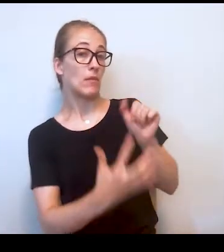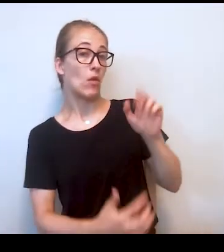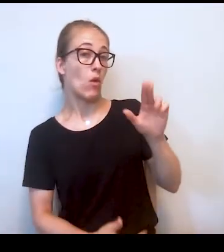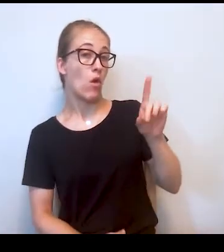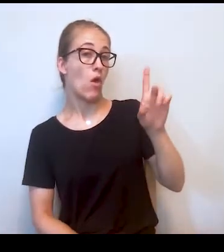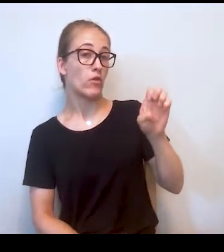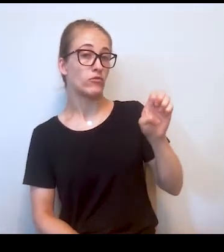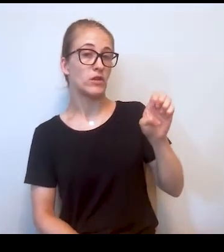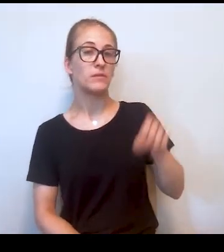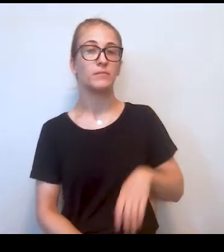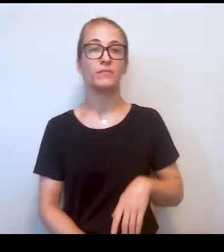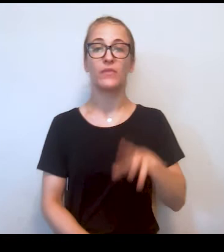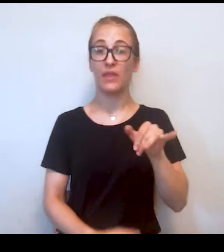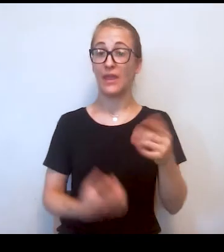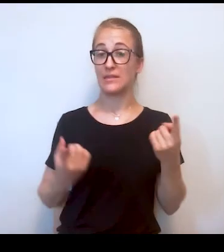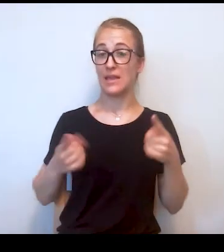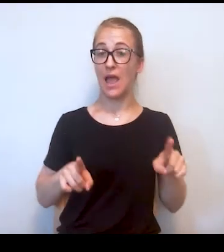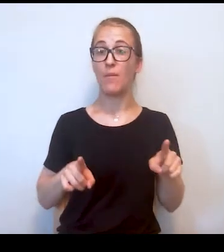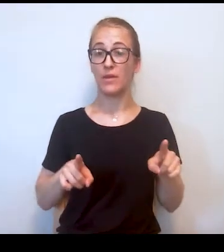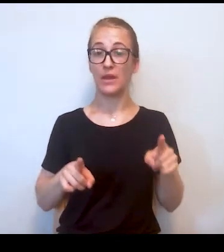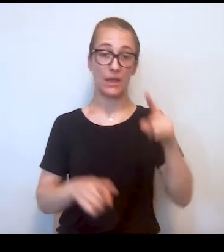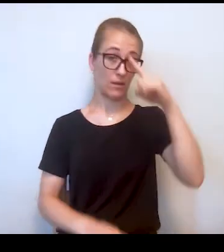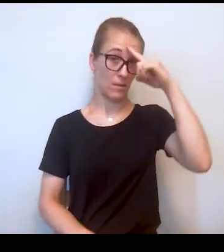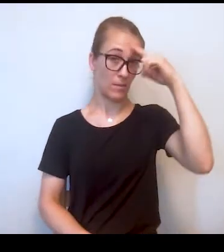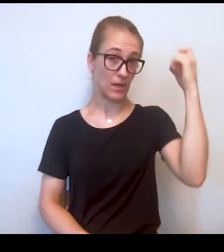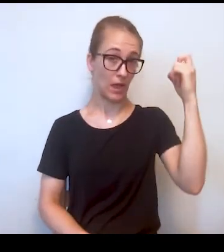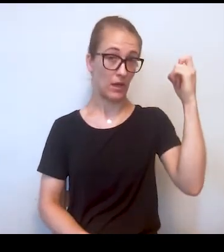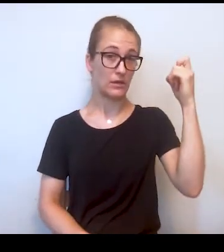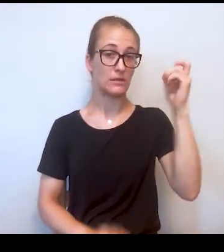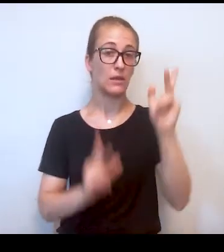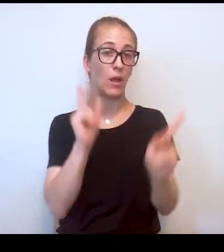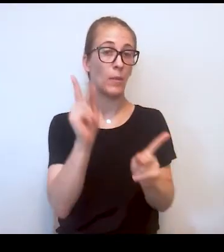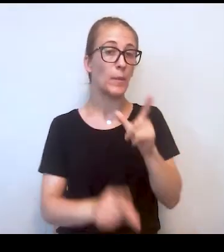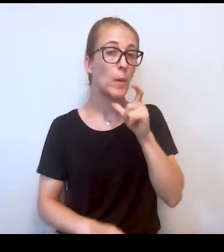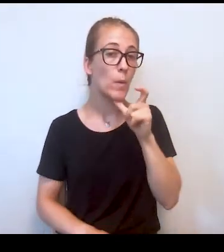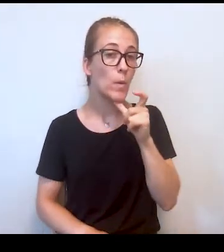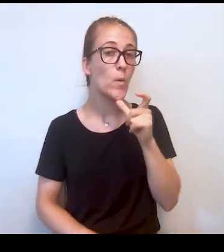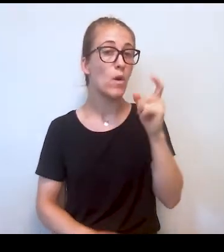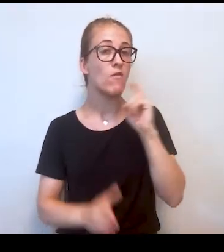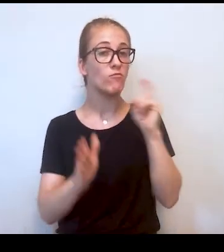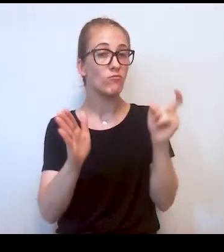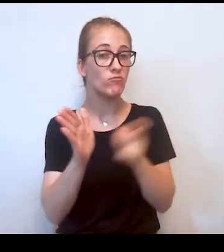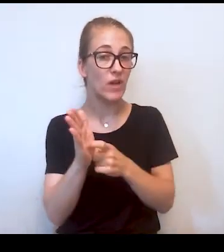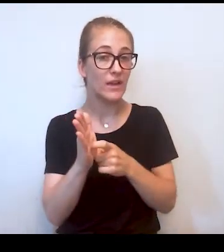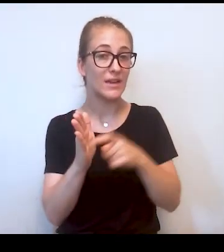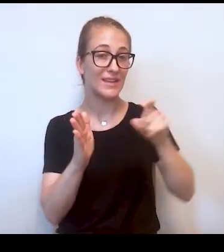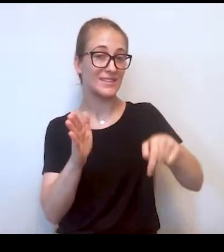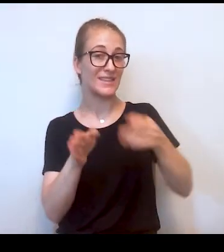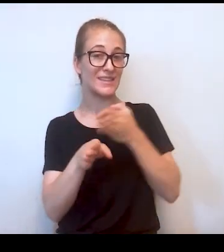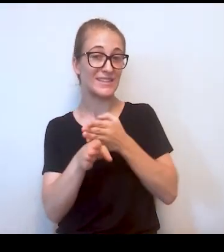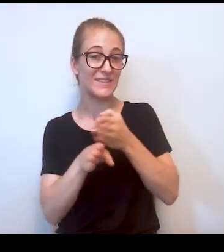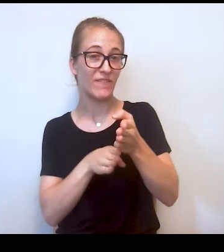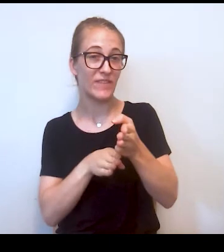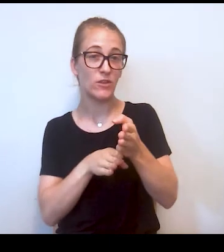that this field is about to explode because there are so many people who are talking about this.